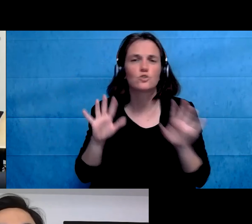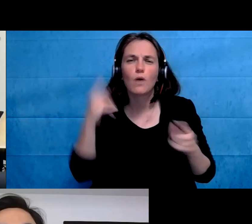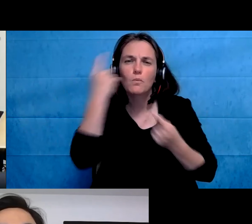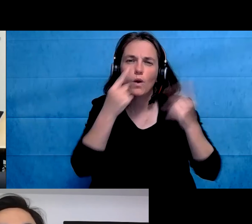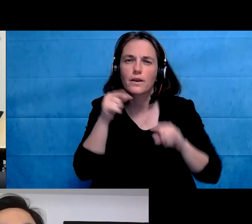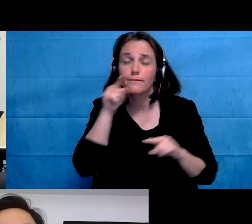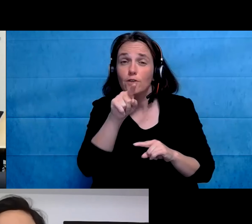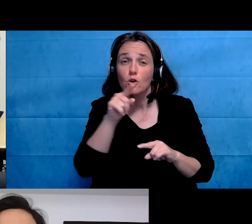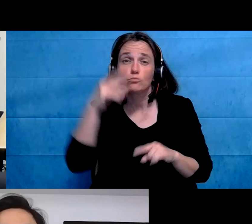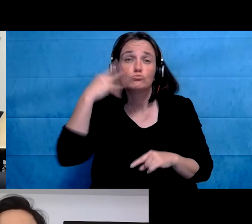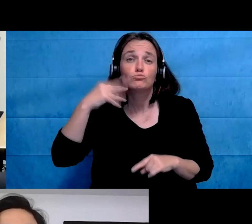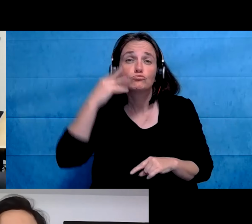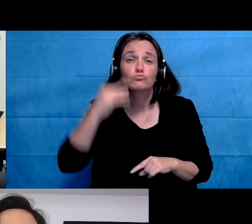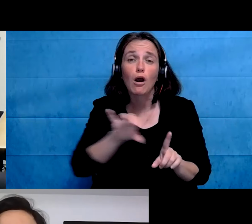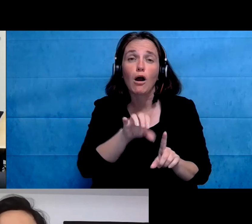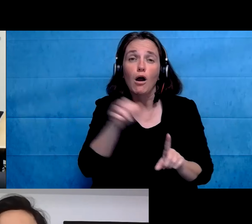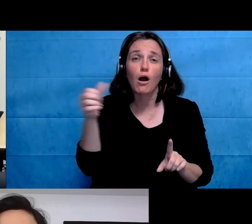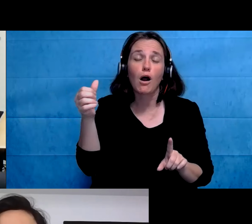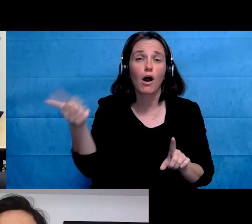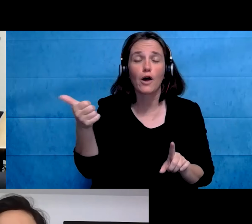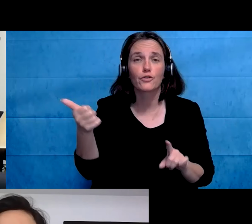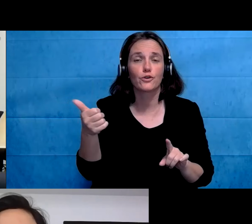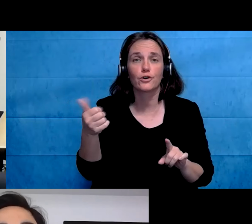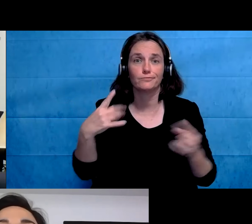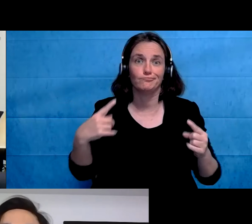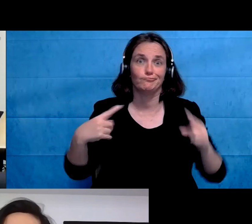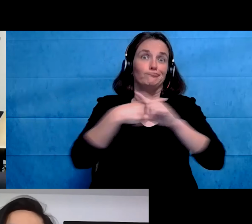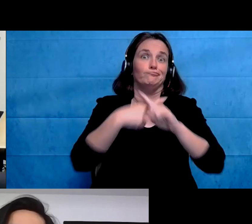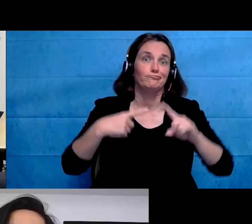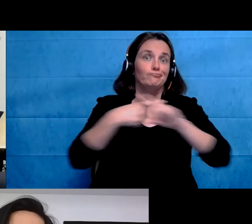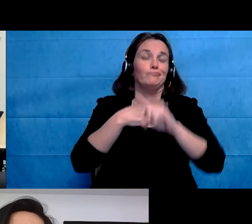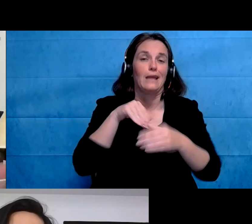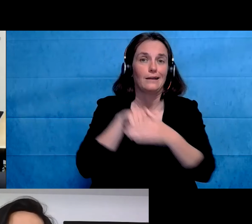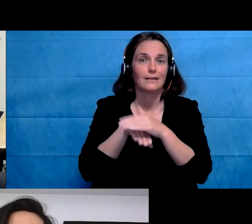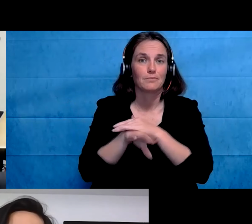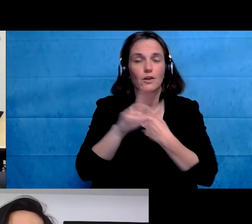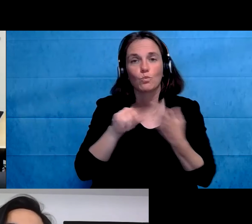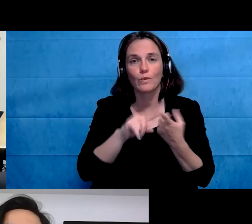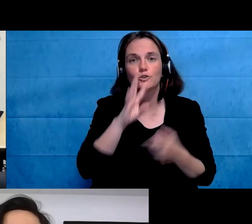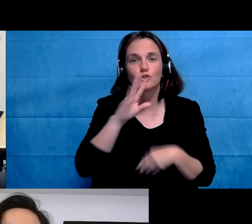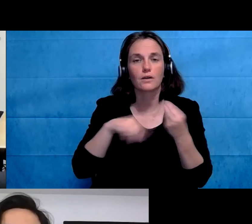into any other sort of doling accessibility when you're talking about such a wide variety